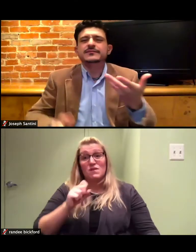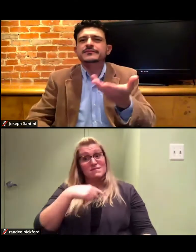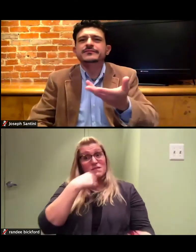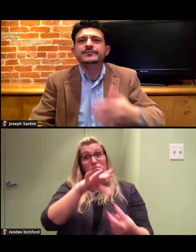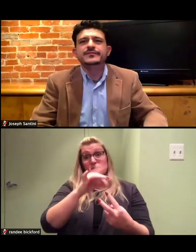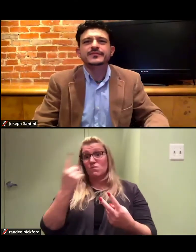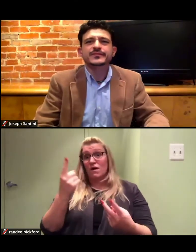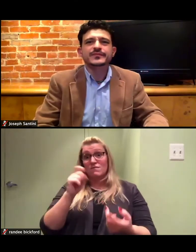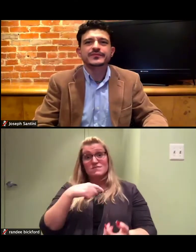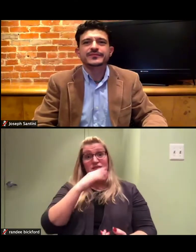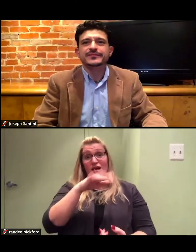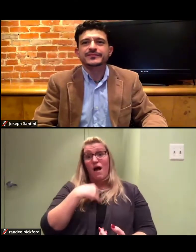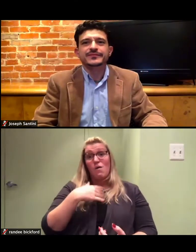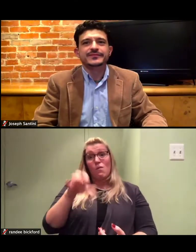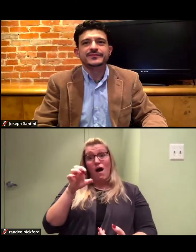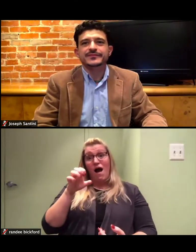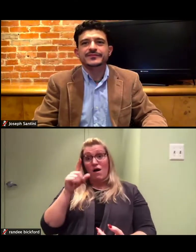which one thing they can choose?